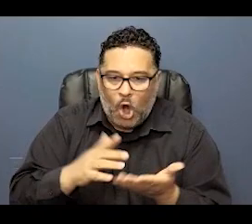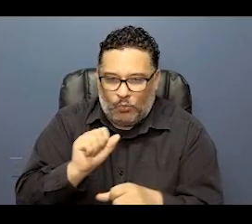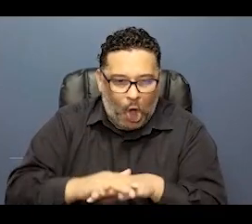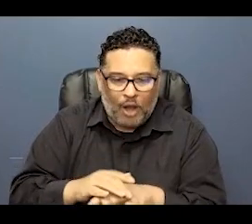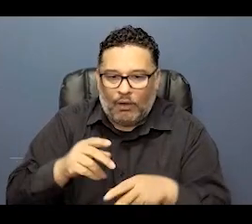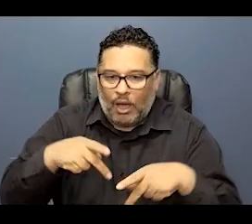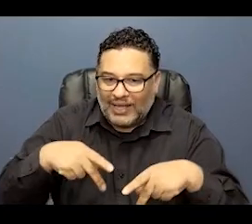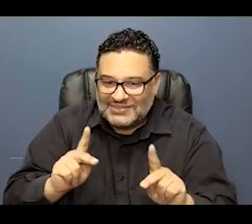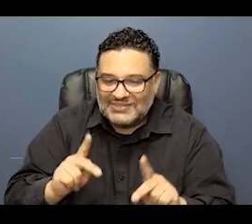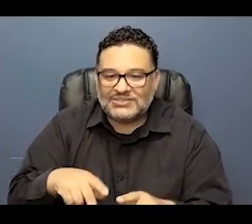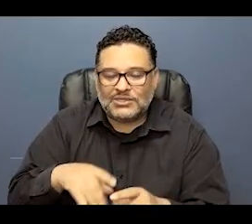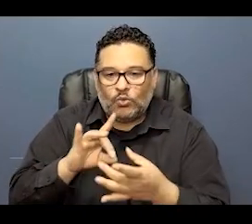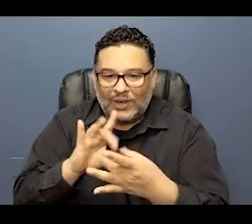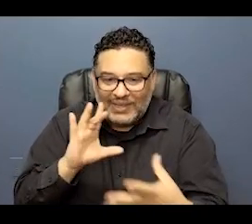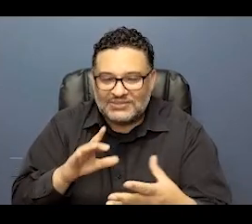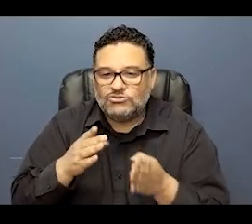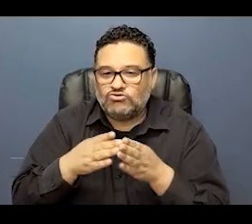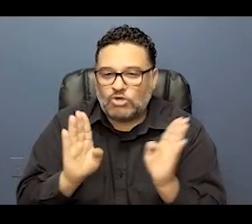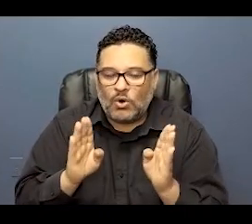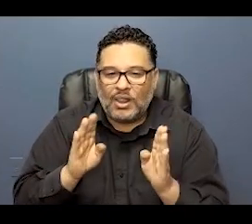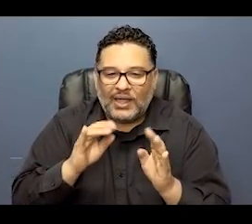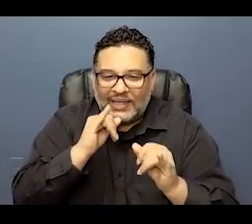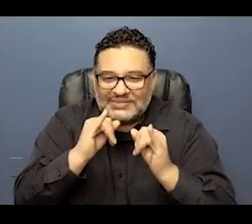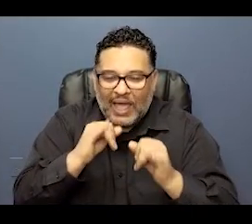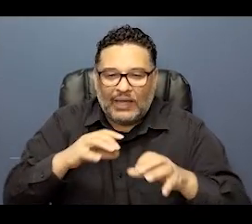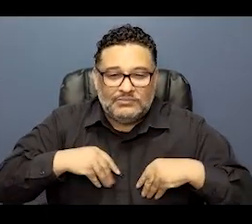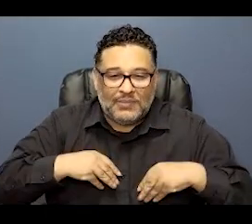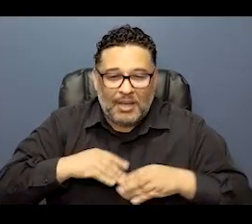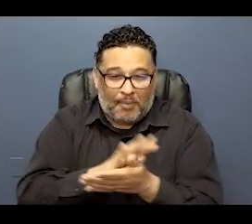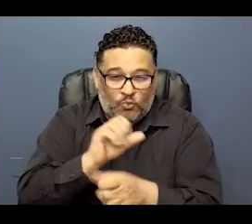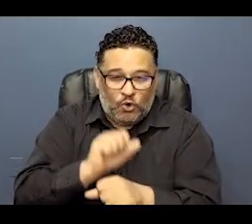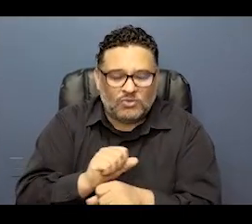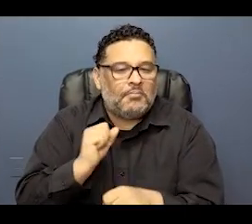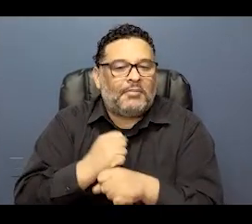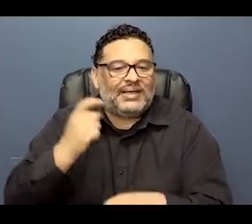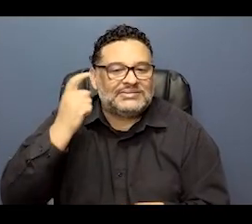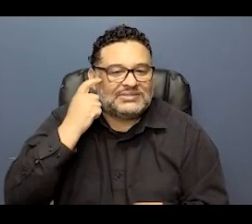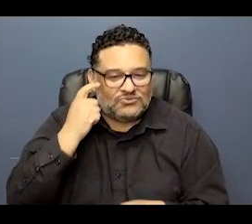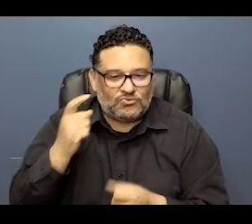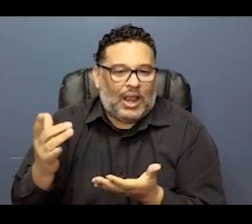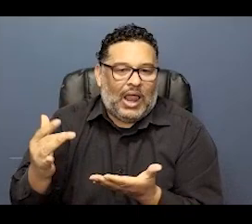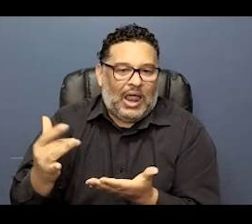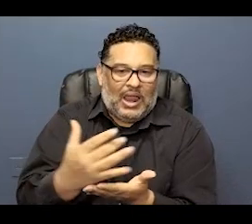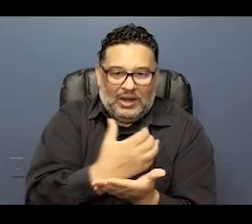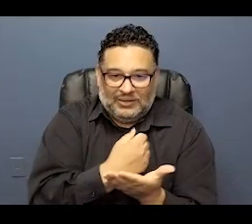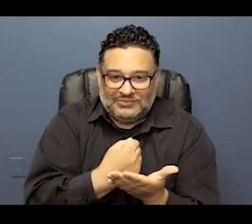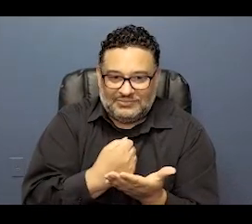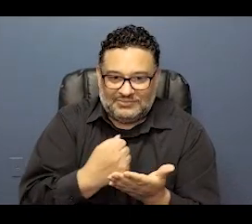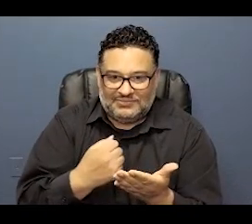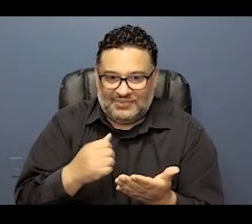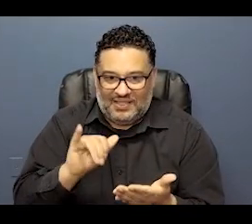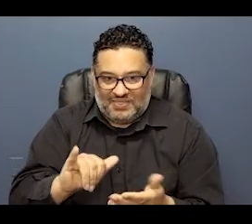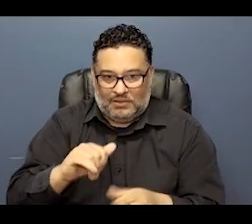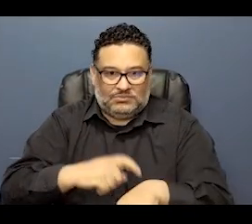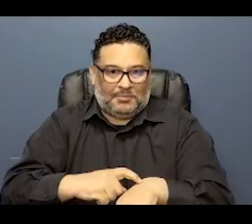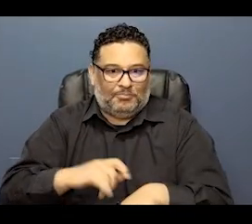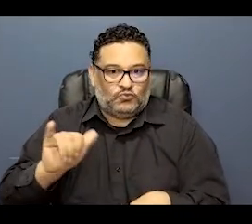intake paperwork – so it makes sense to collect disability documentation here too. This can happen